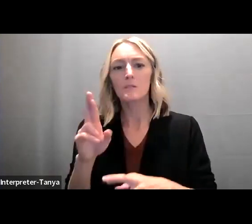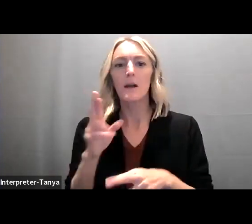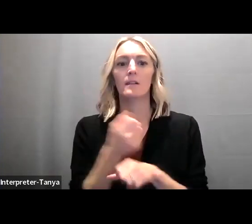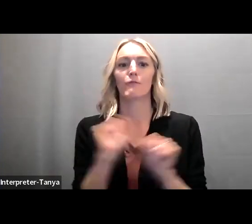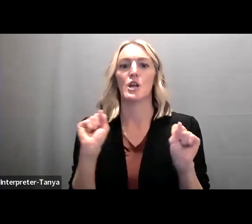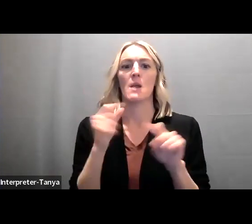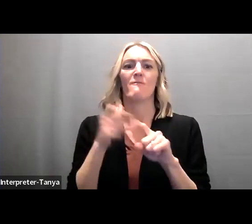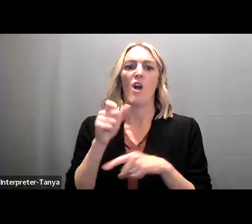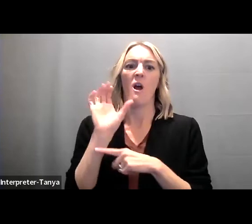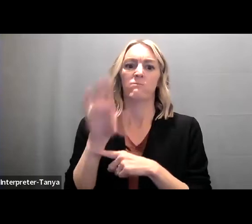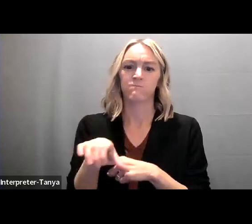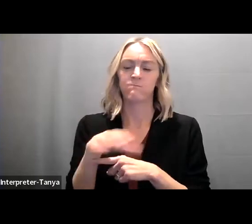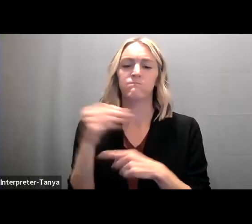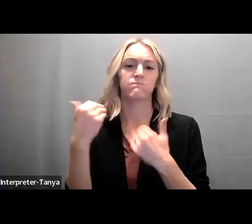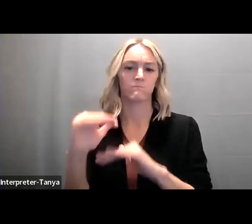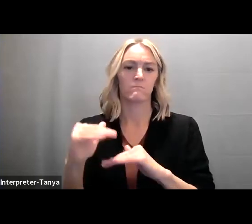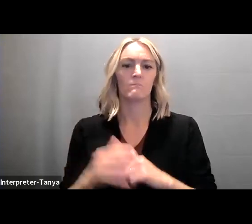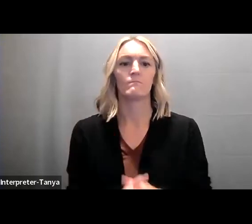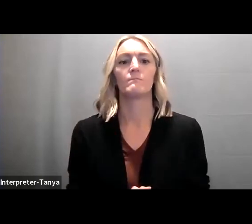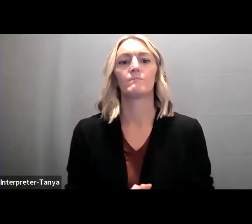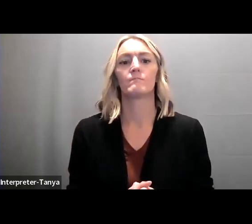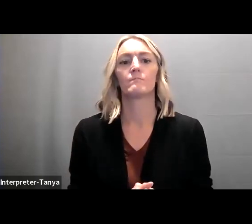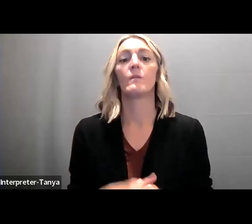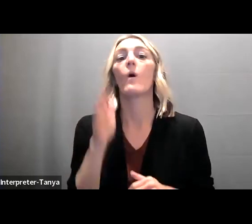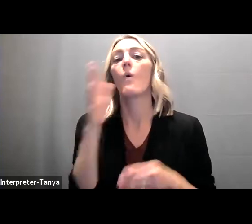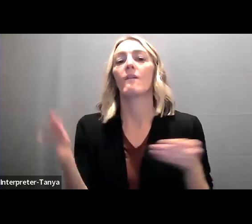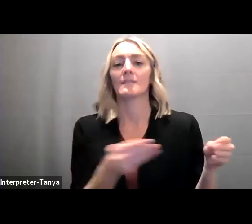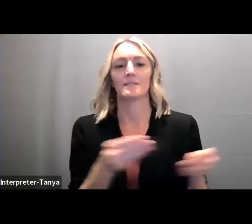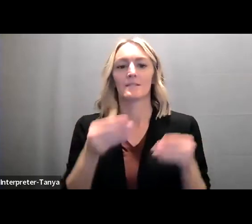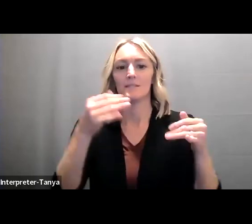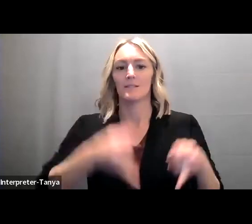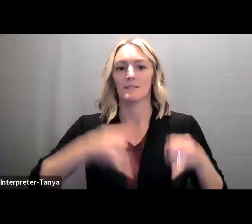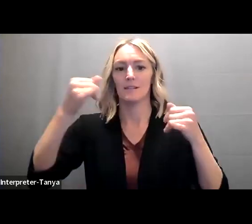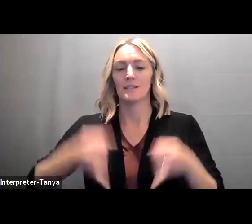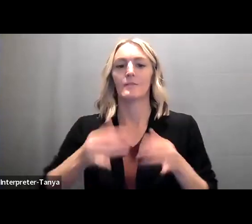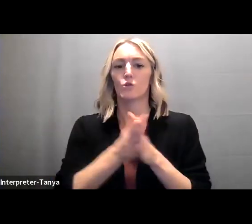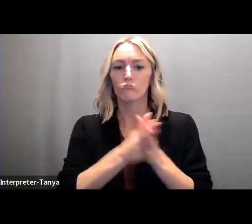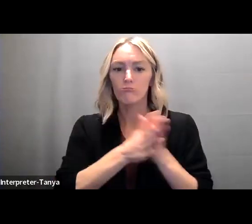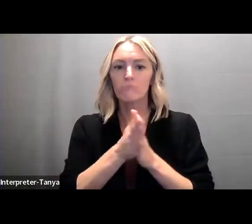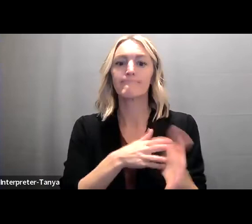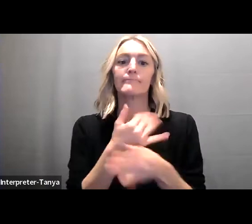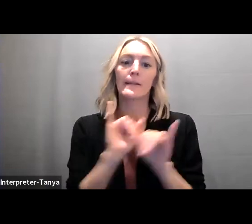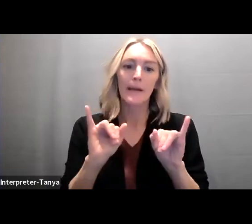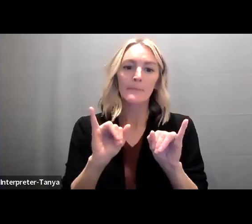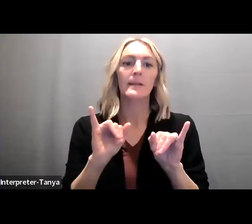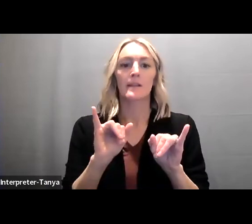and facilitates individual initiative autonomy and independence in making life choices.